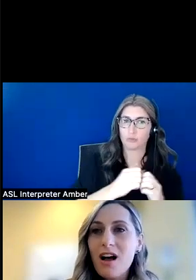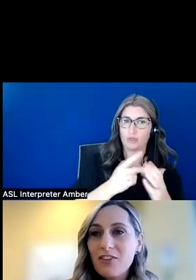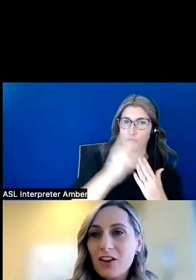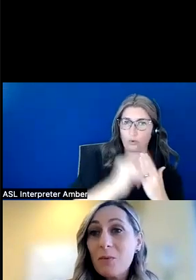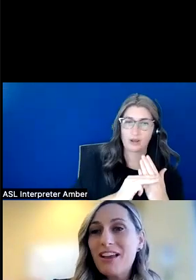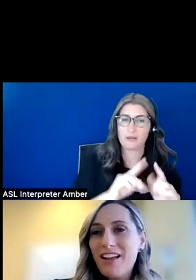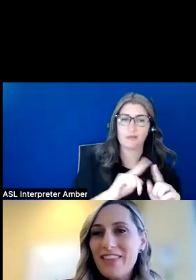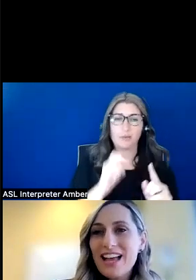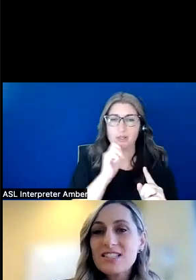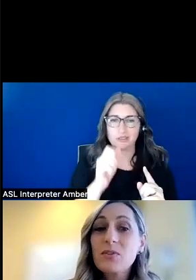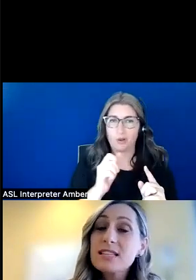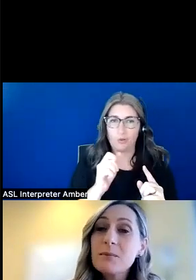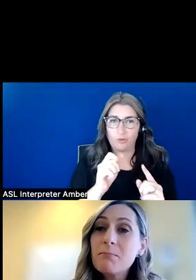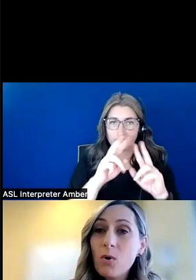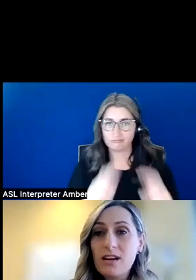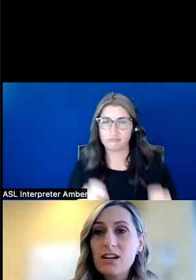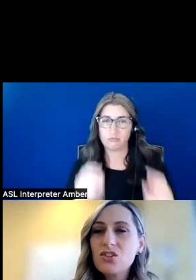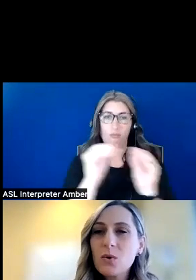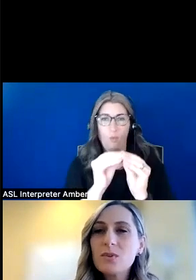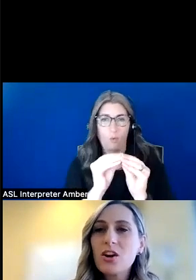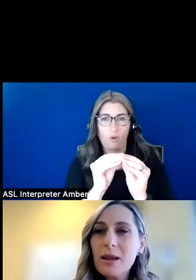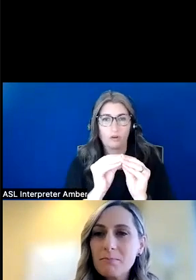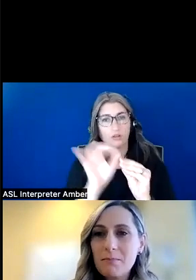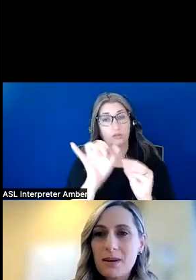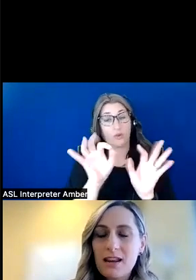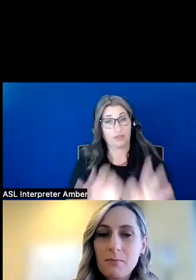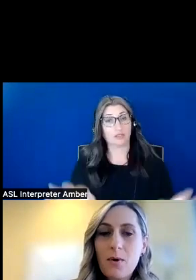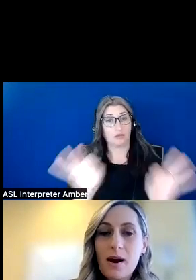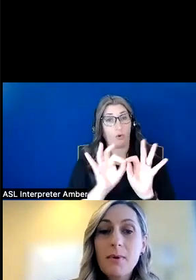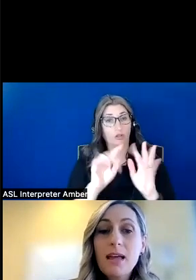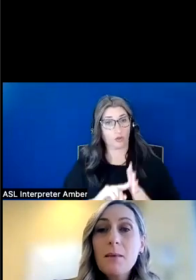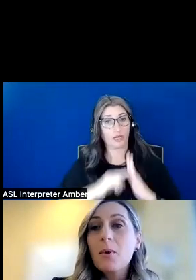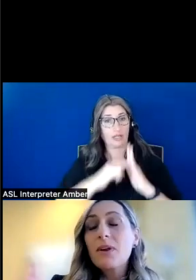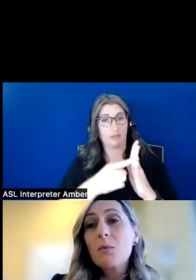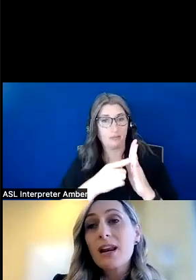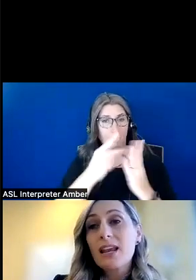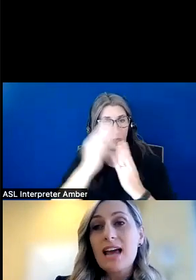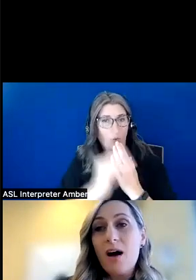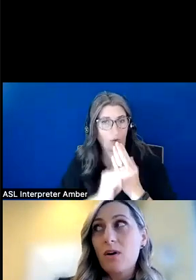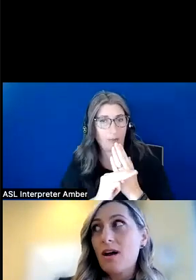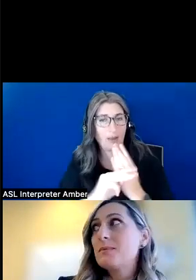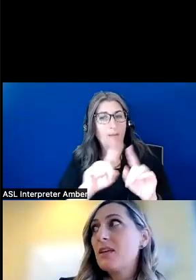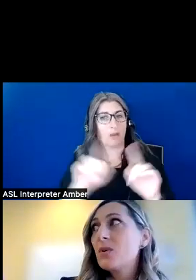often go beyond that, so this is important. It shows that you're implementing the program, but we really want to get to outcomes, and